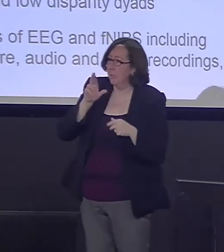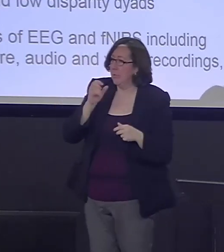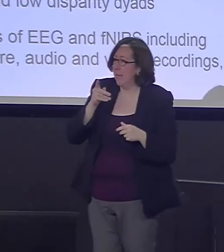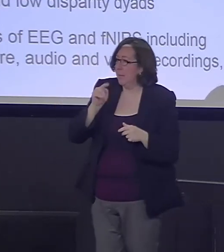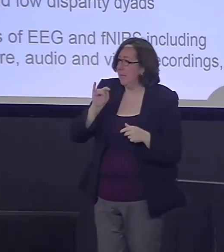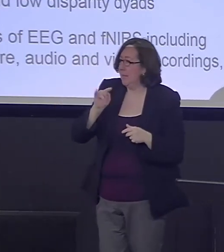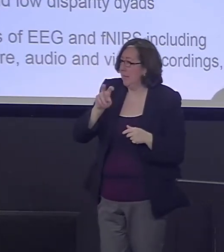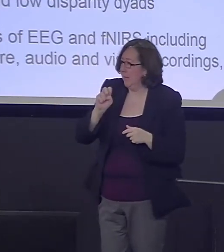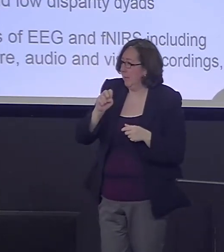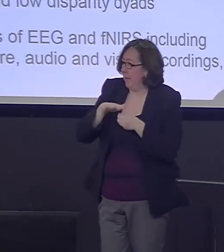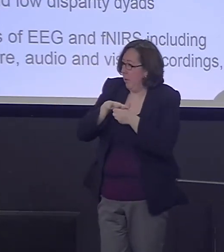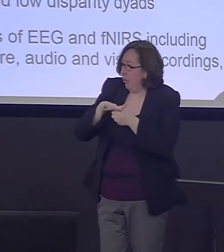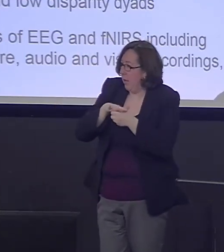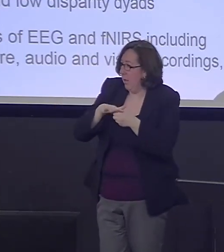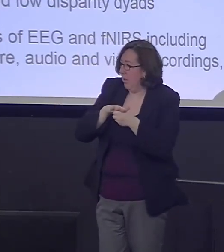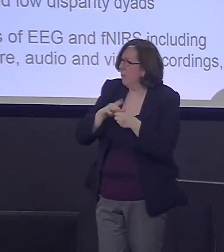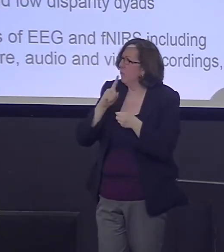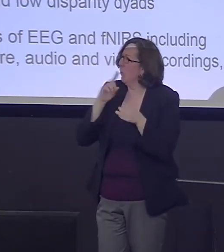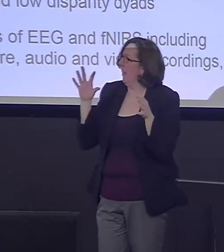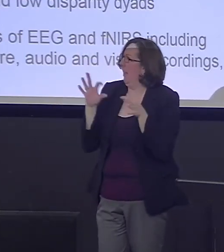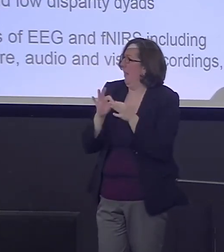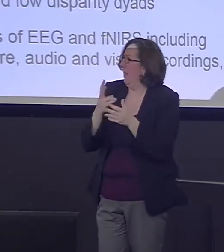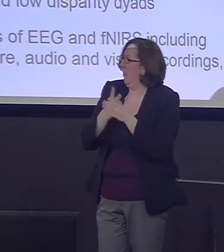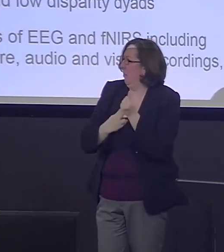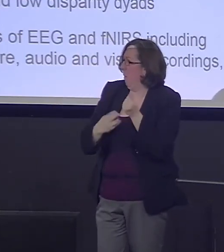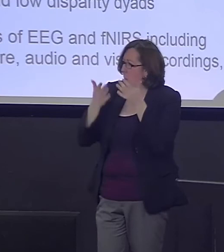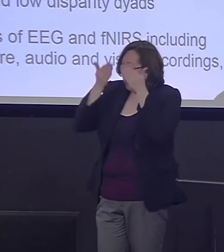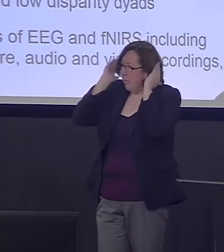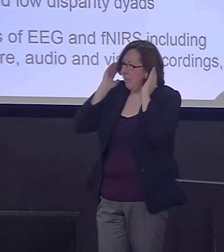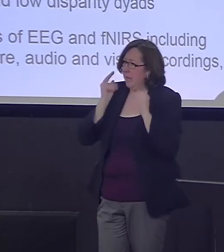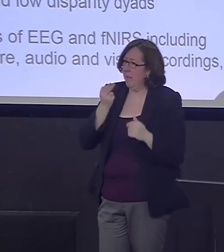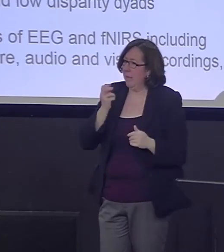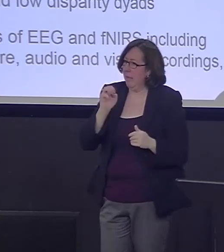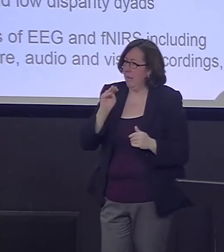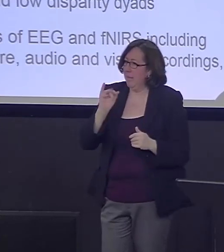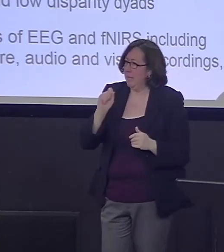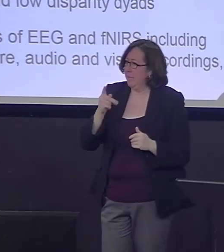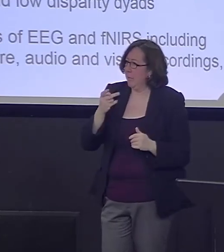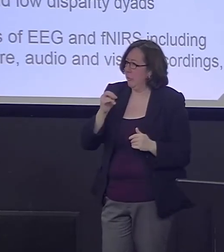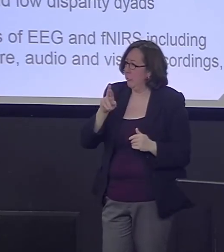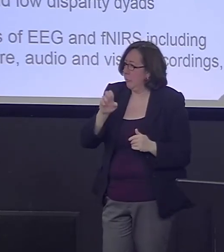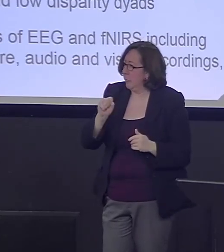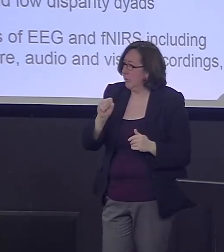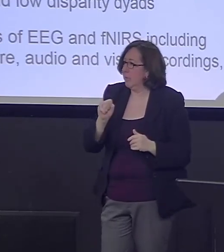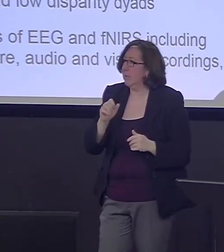kind of in terms of the, you know, like the facial expressions and everything.